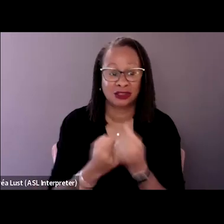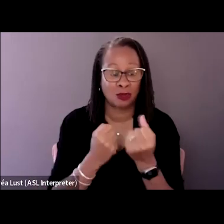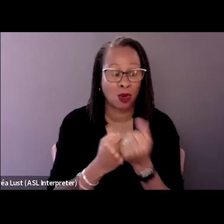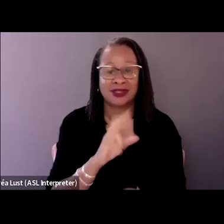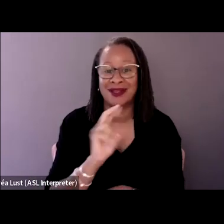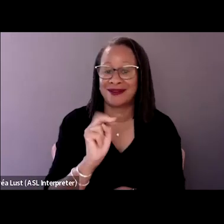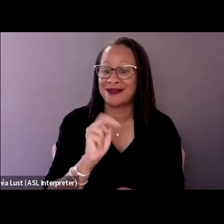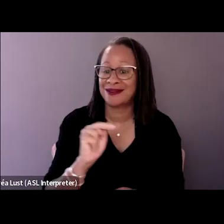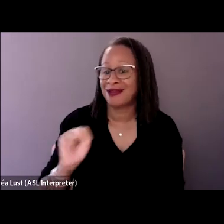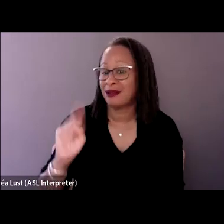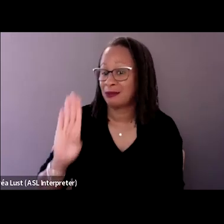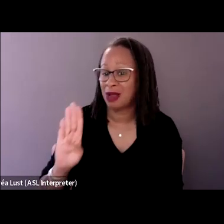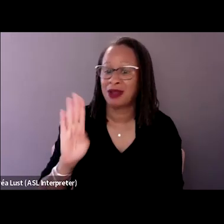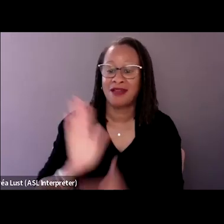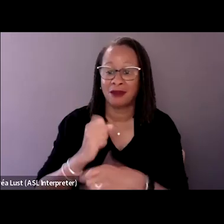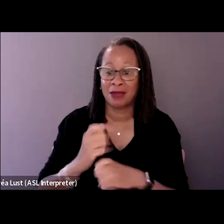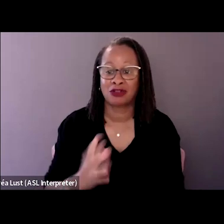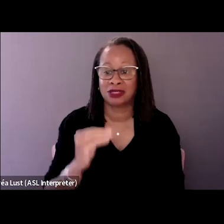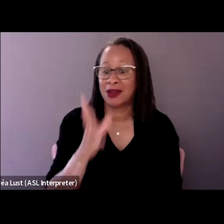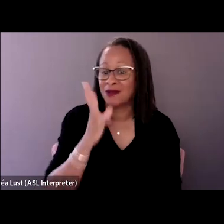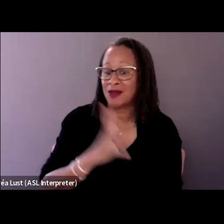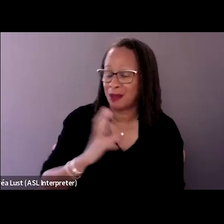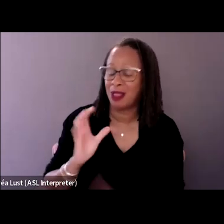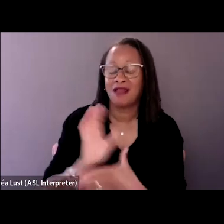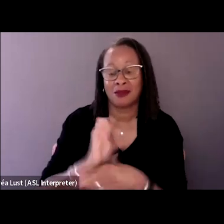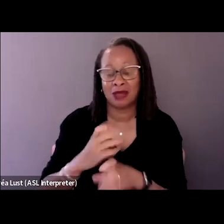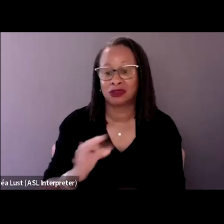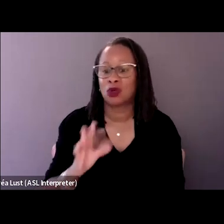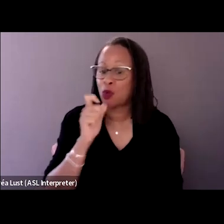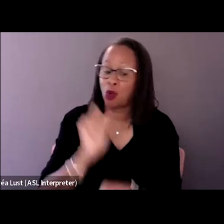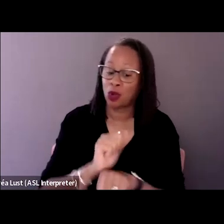from anywhere in the world who are working on their first or second features.